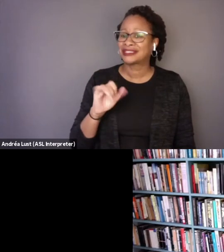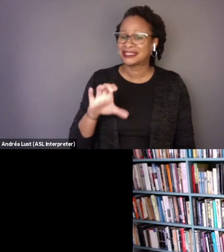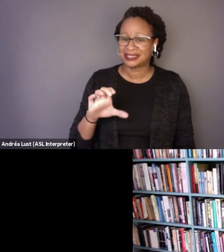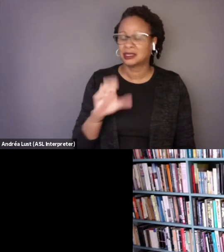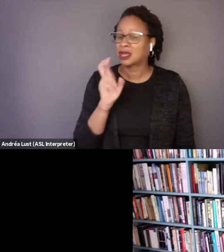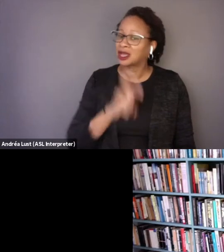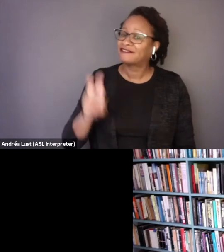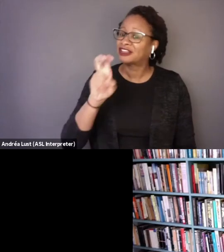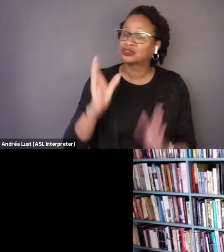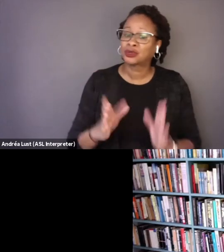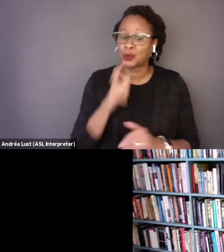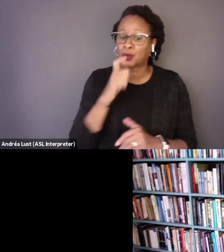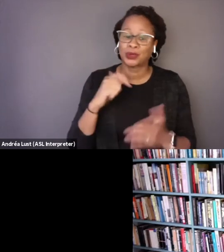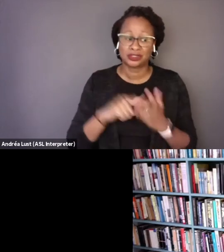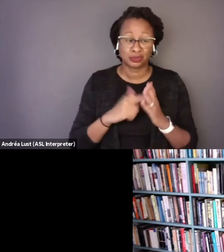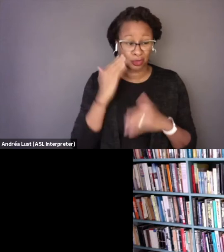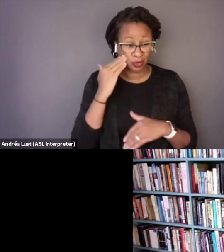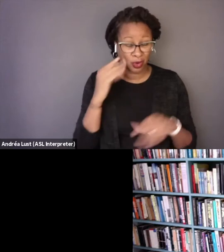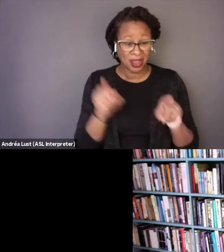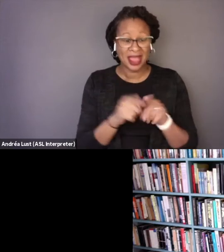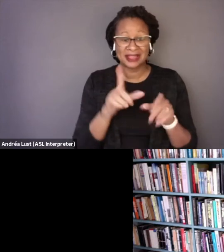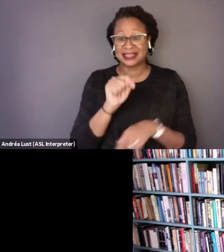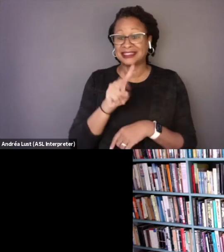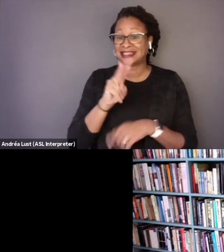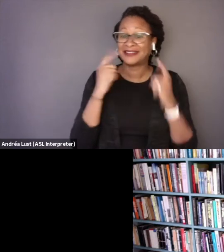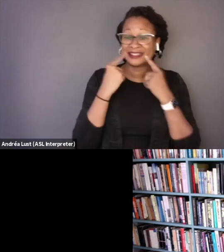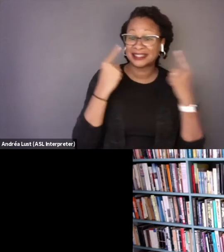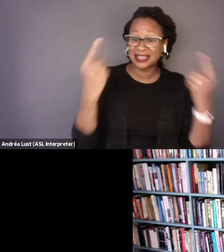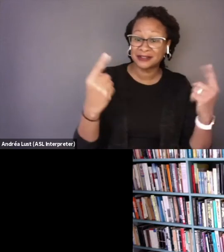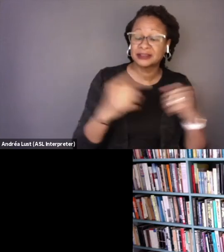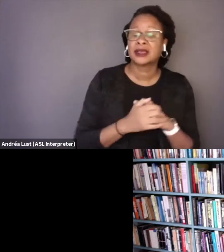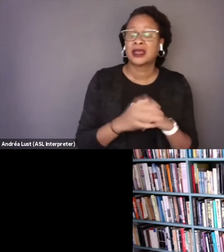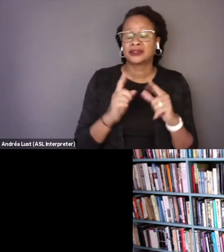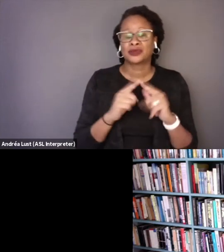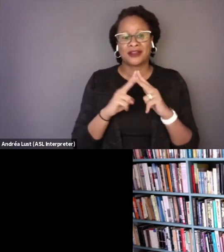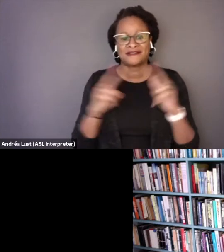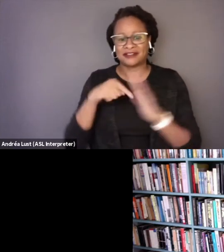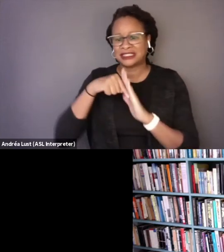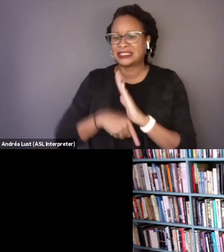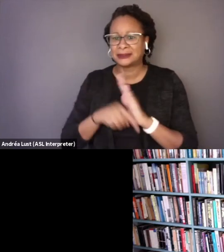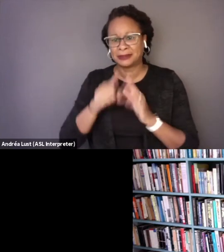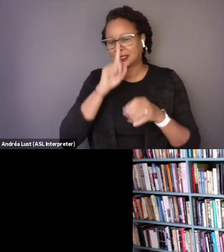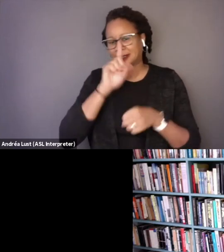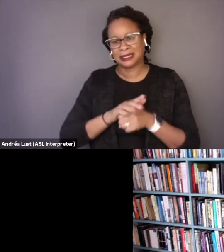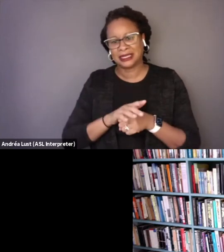who we got to know as a television celebrity to a very deeply committed conservationist